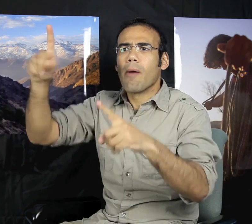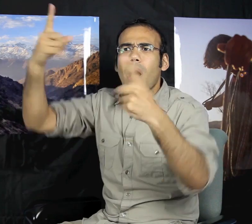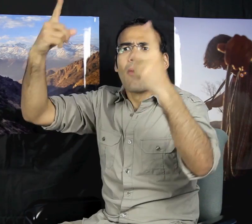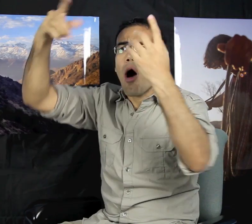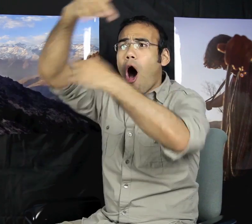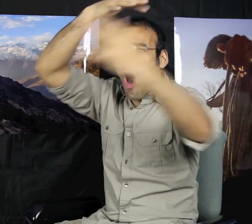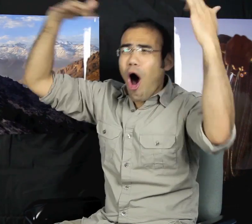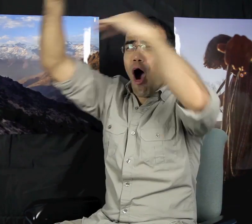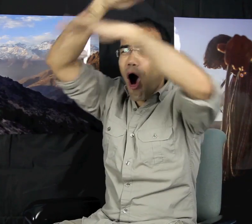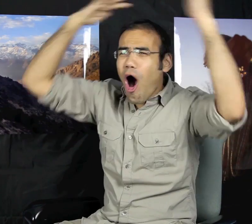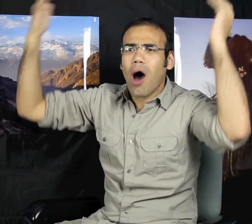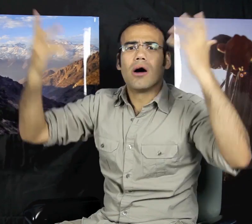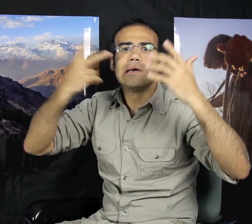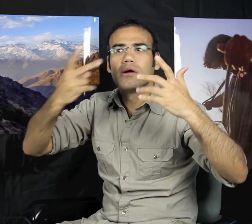You have to step out of your house to really see what's out there.